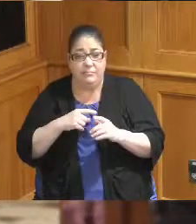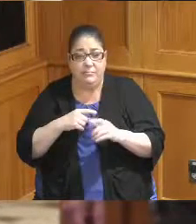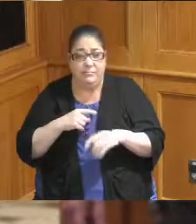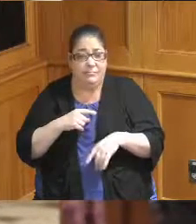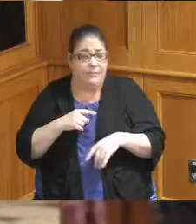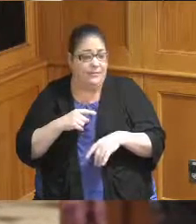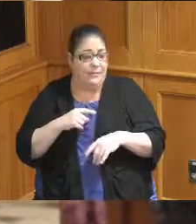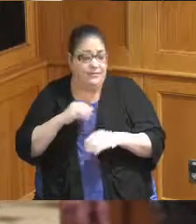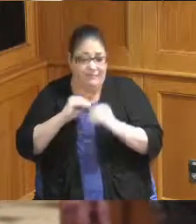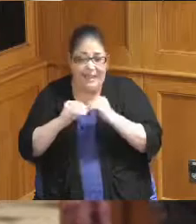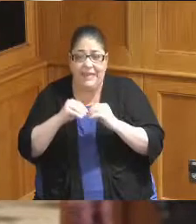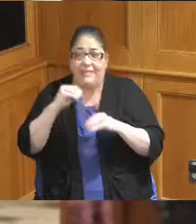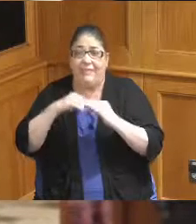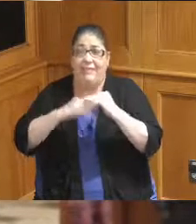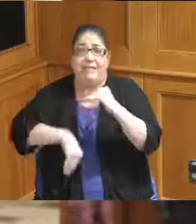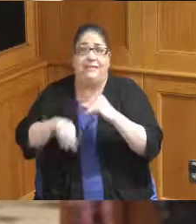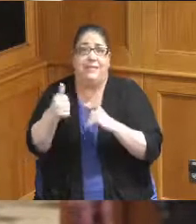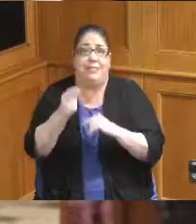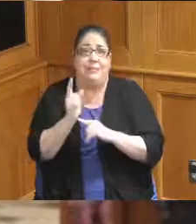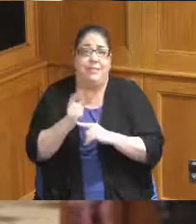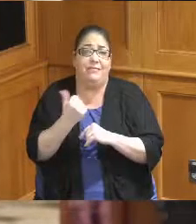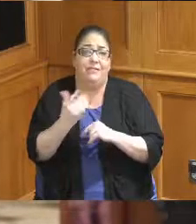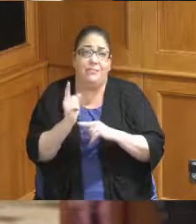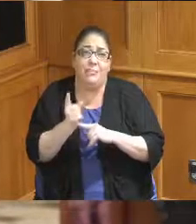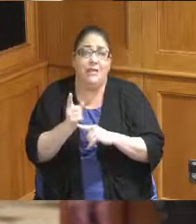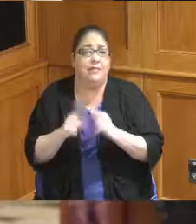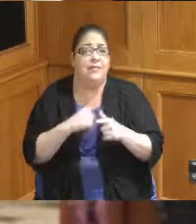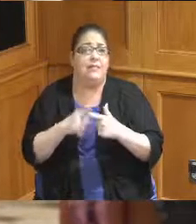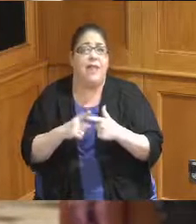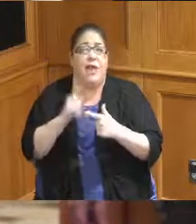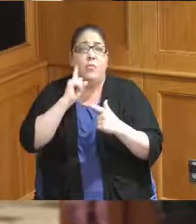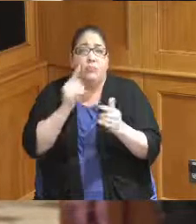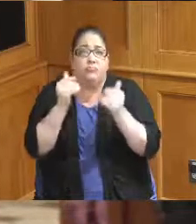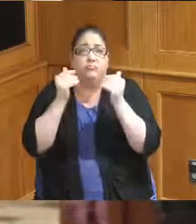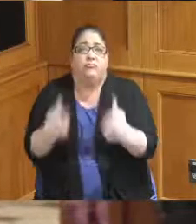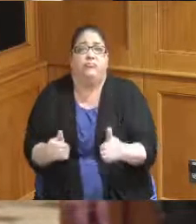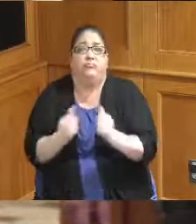minutes 15 minutes I think we would we would be you know starting that process of notifying the